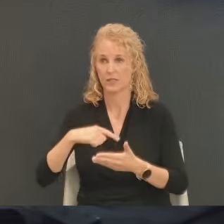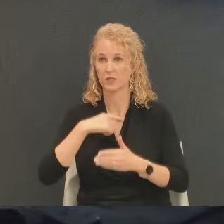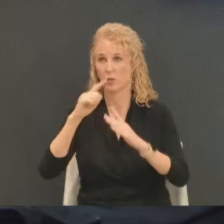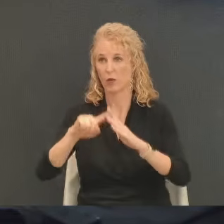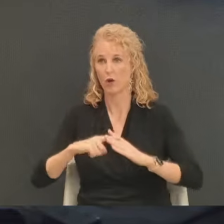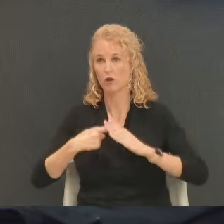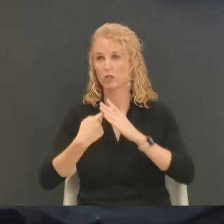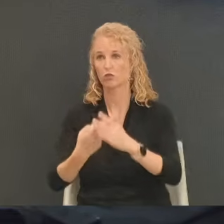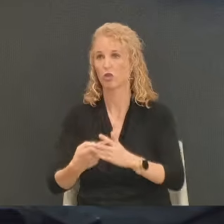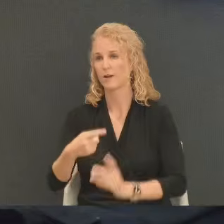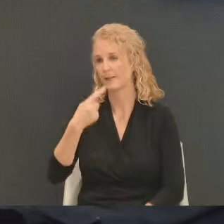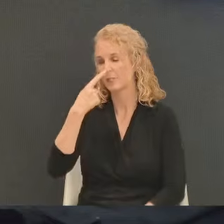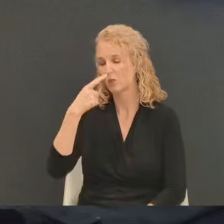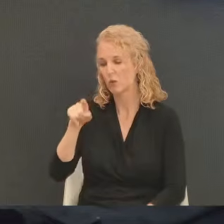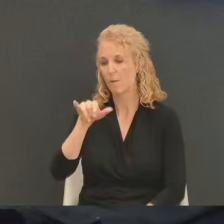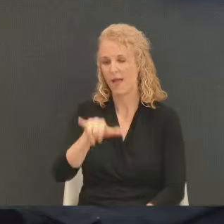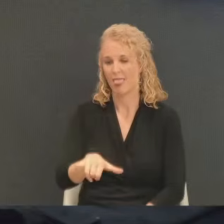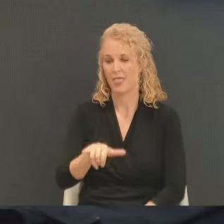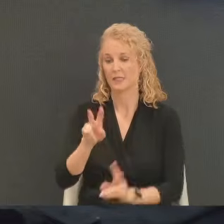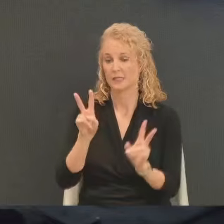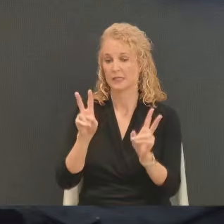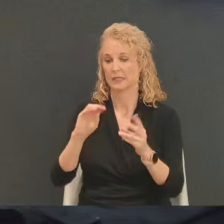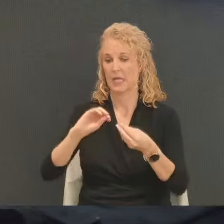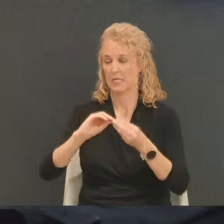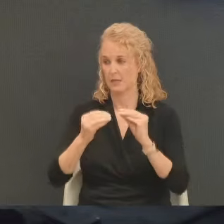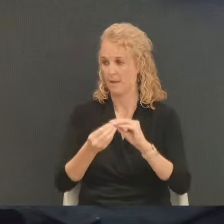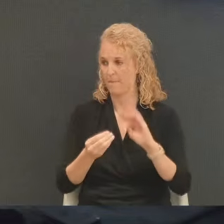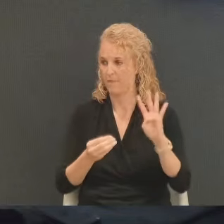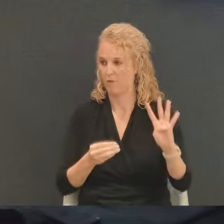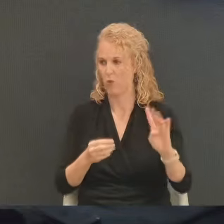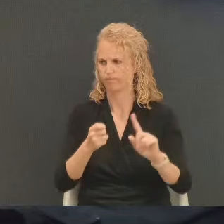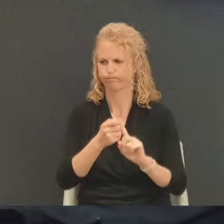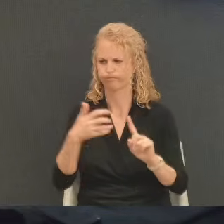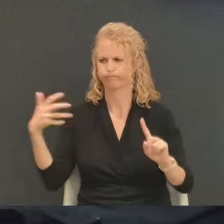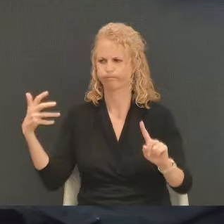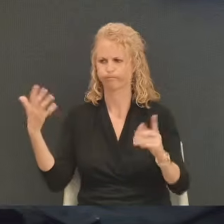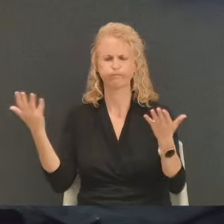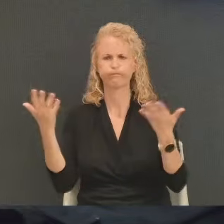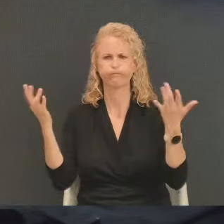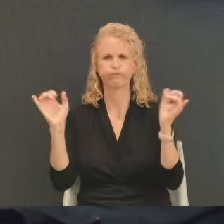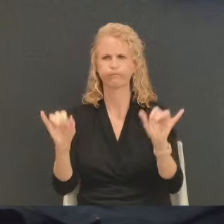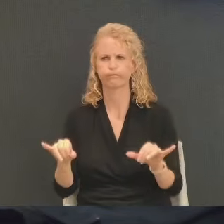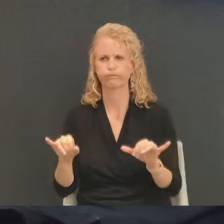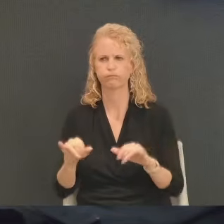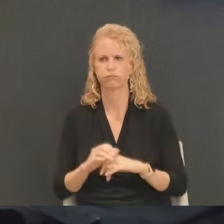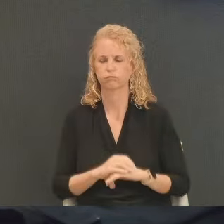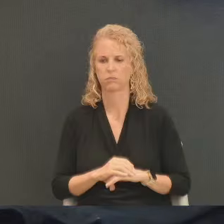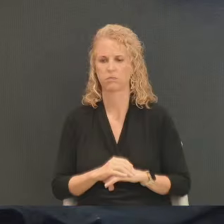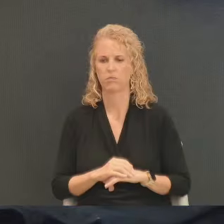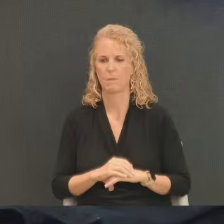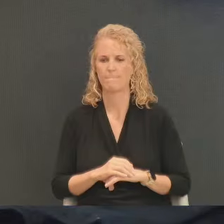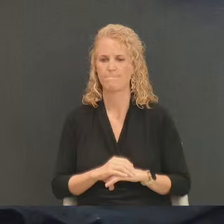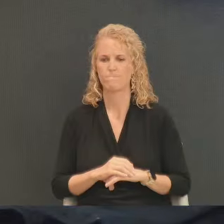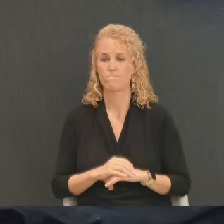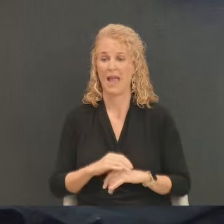could you just elaborate a little bit about what exactly this is and then what that process is